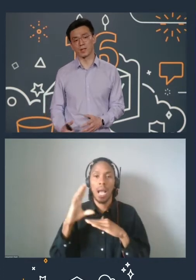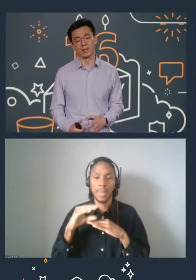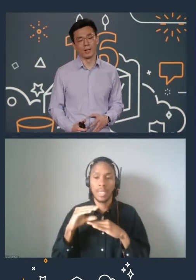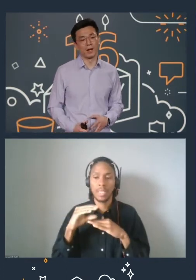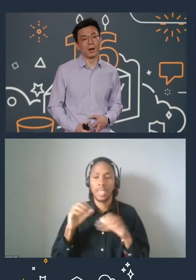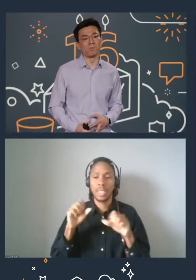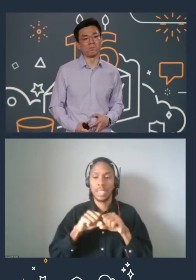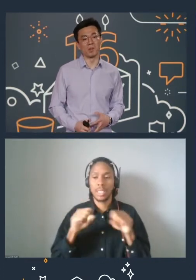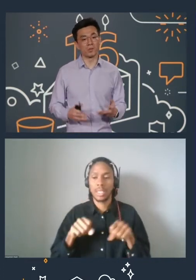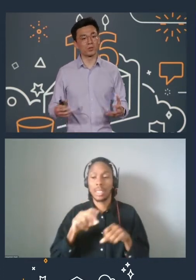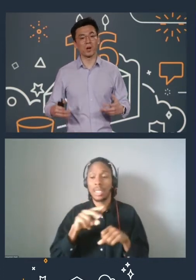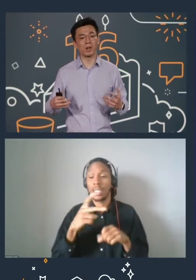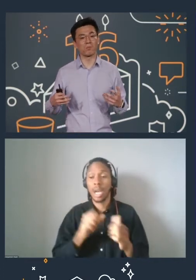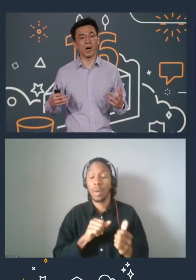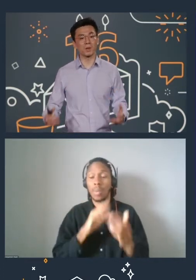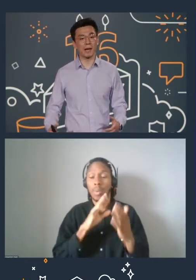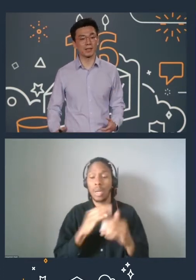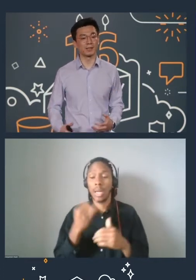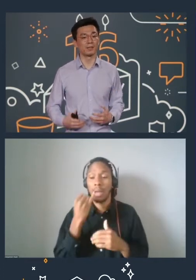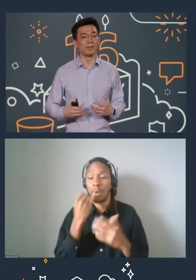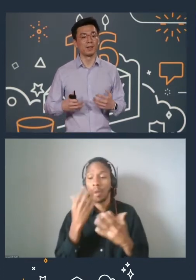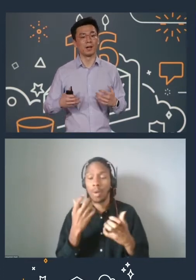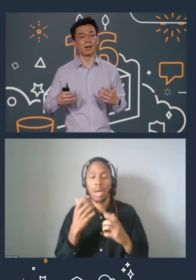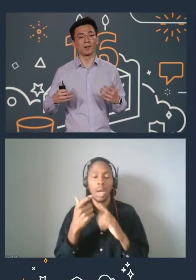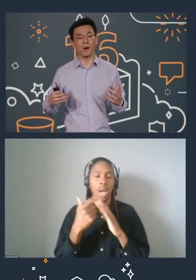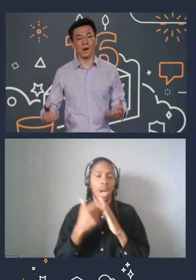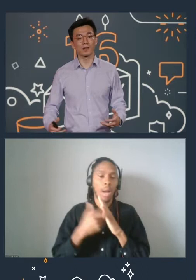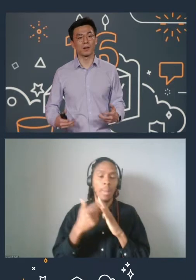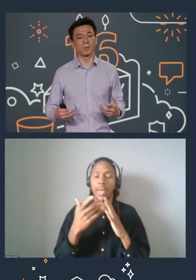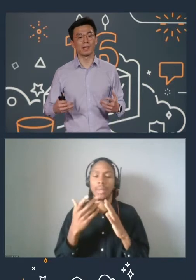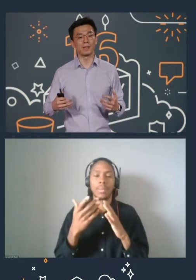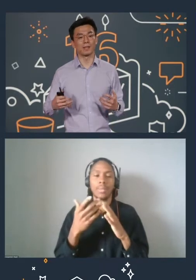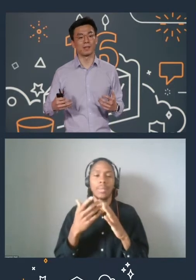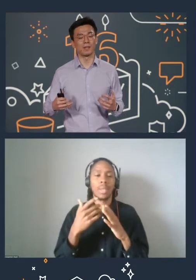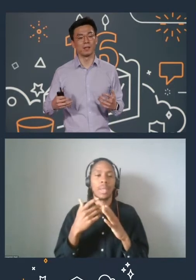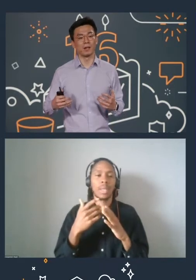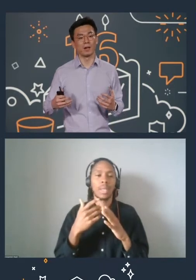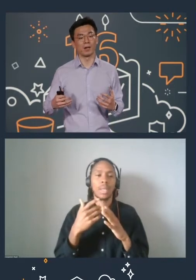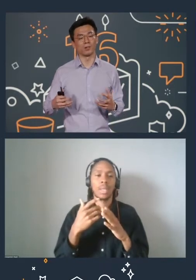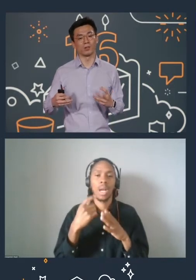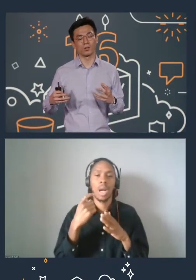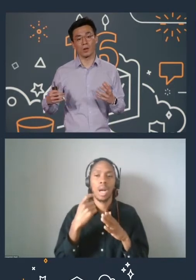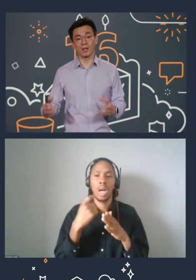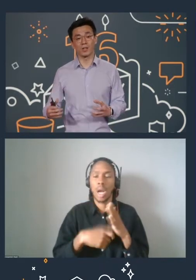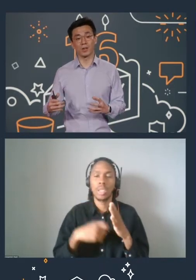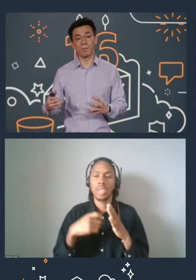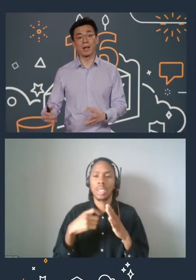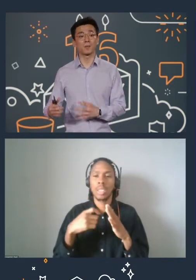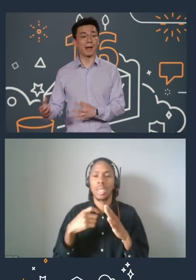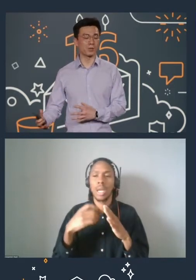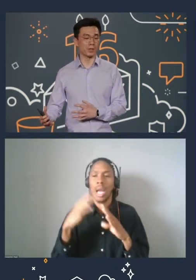is if you just wanna automatically cost optimization strategy managed by S3,